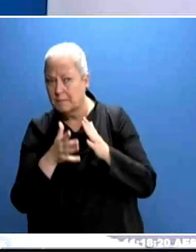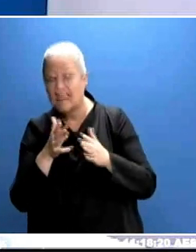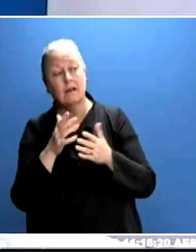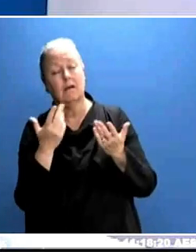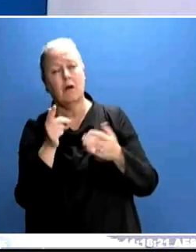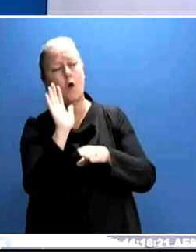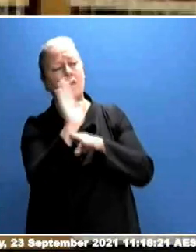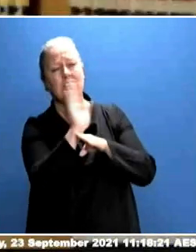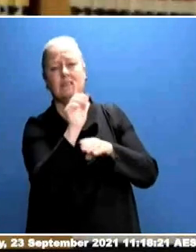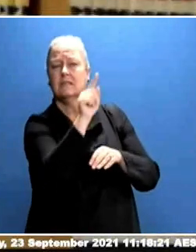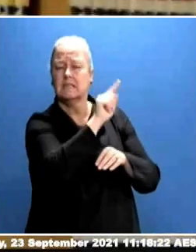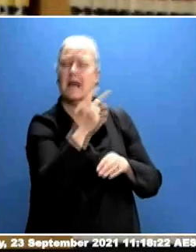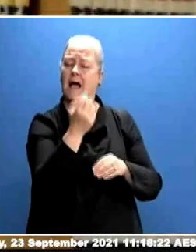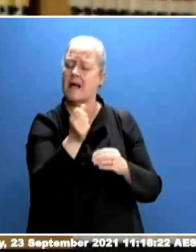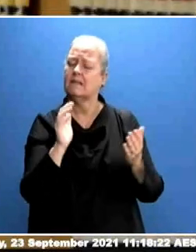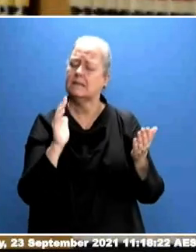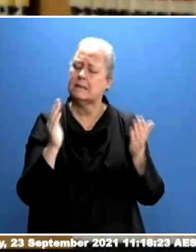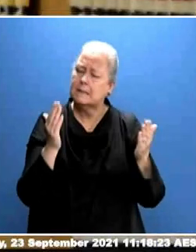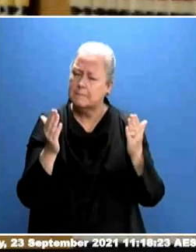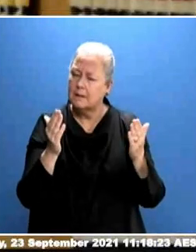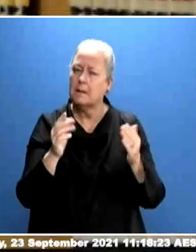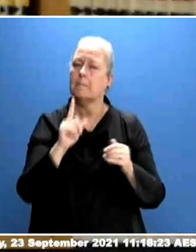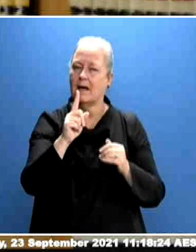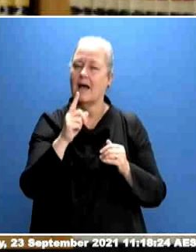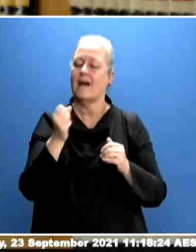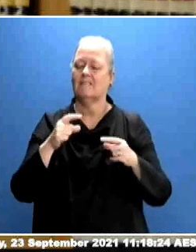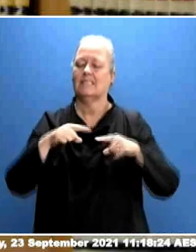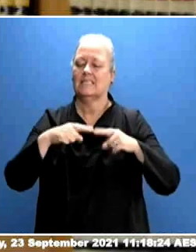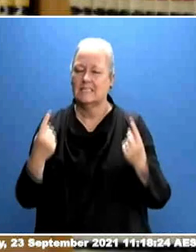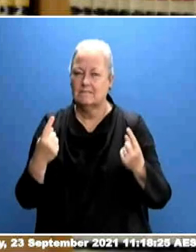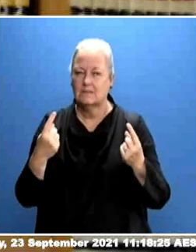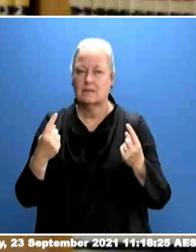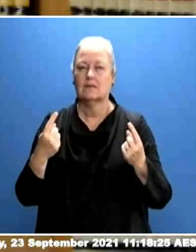have some similarities, but also a number of differences to our population, and I think even within Australia